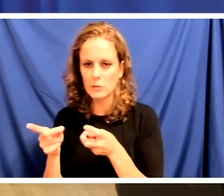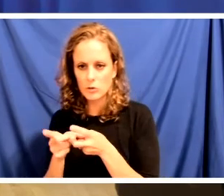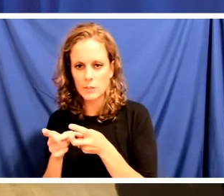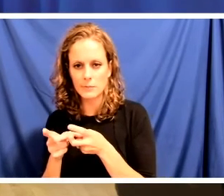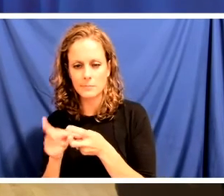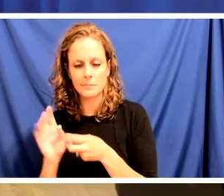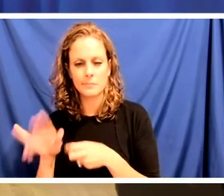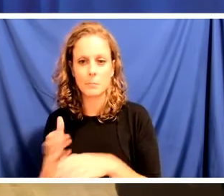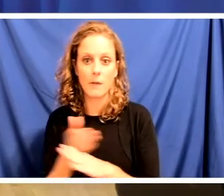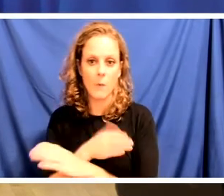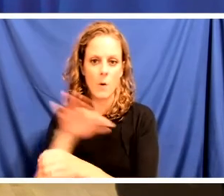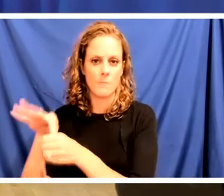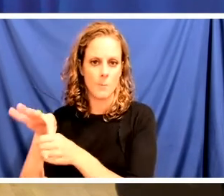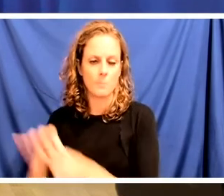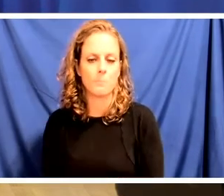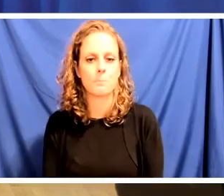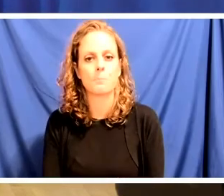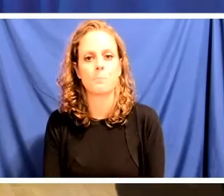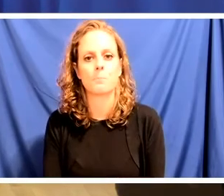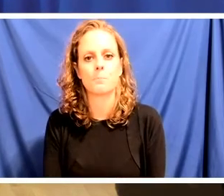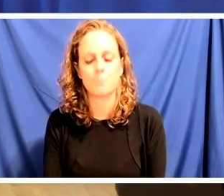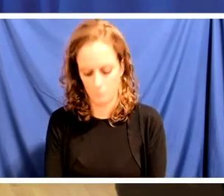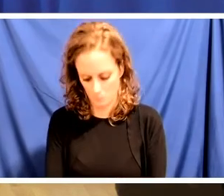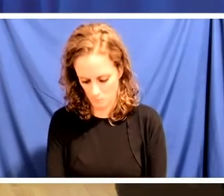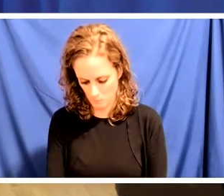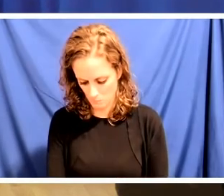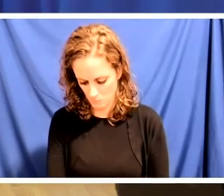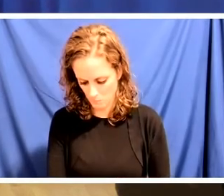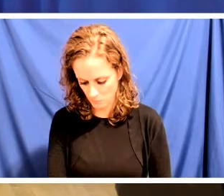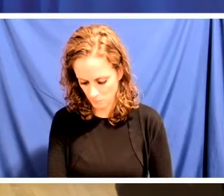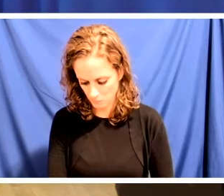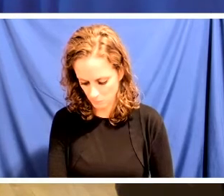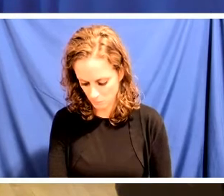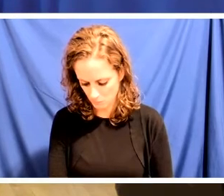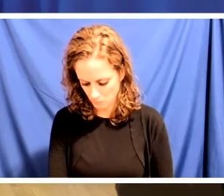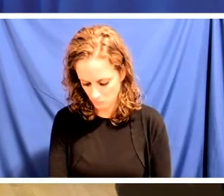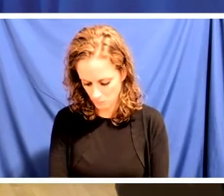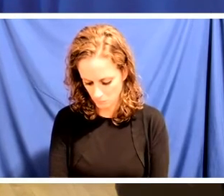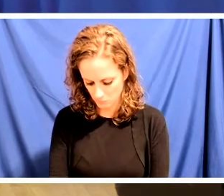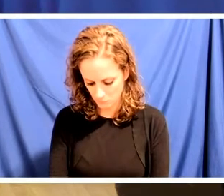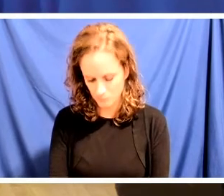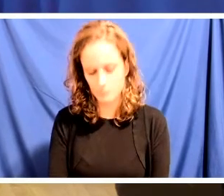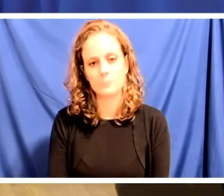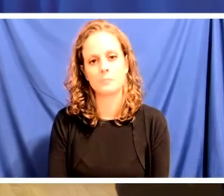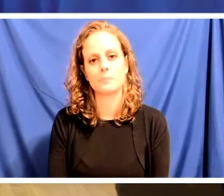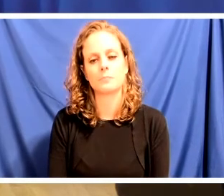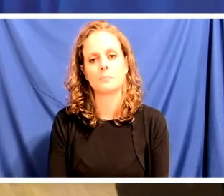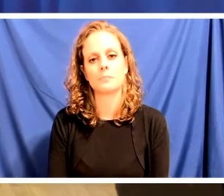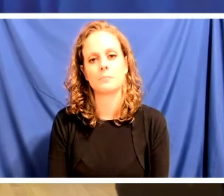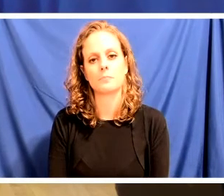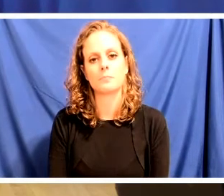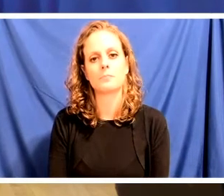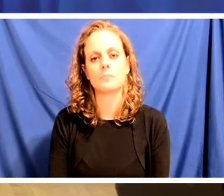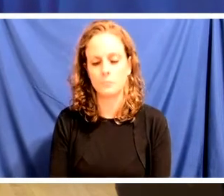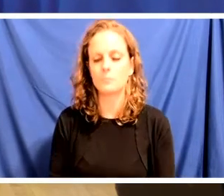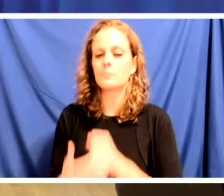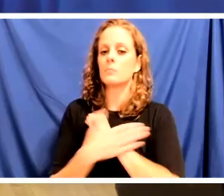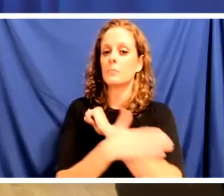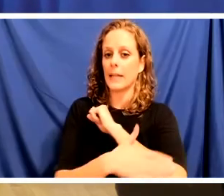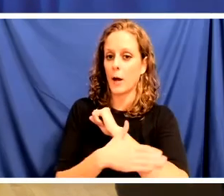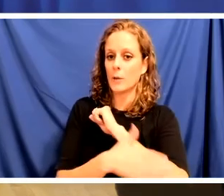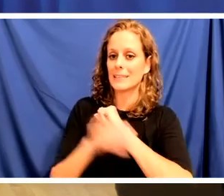yeah so while counties are are are going through this though it's important to note that, not necessarily all cities will be going through it at the same time.